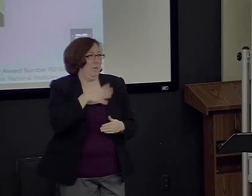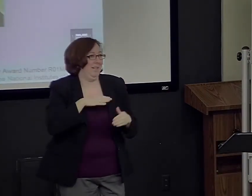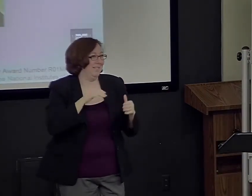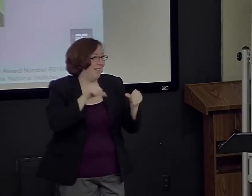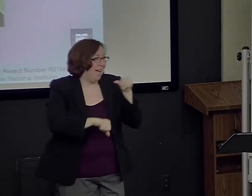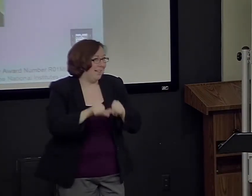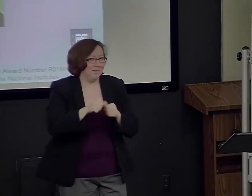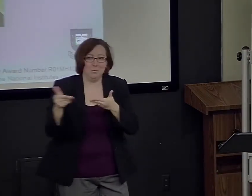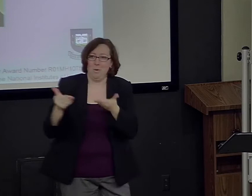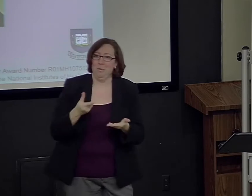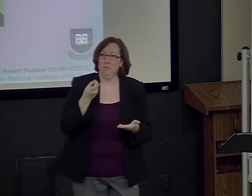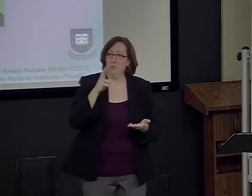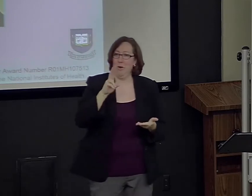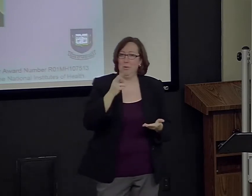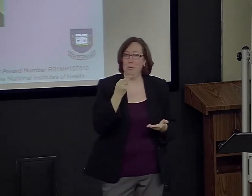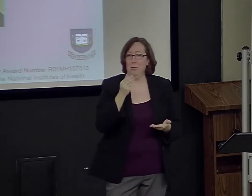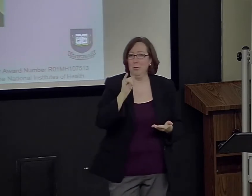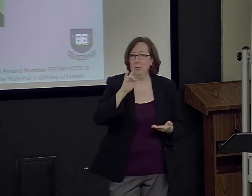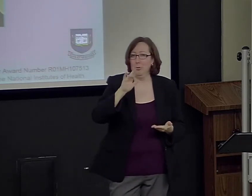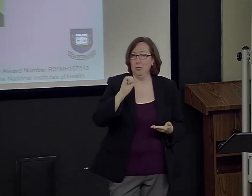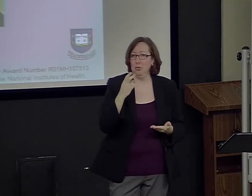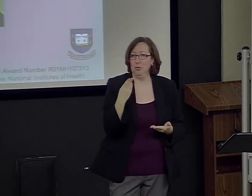(audience applauds)